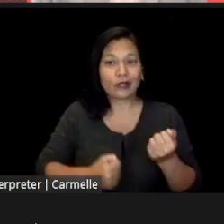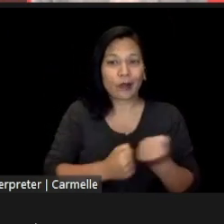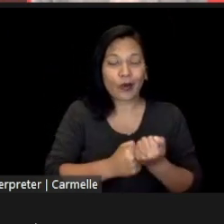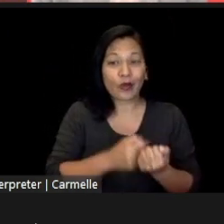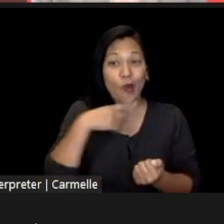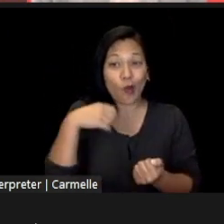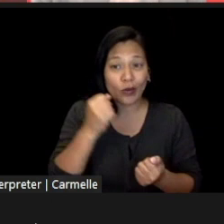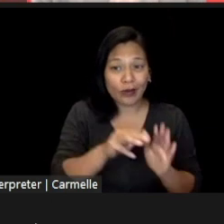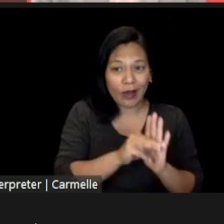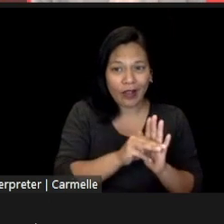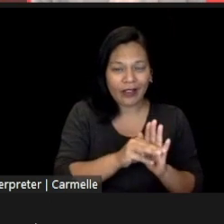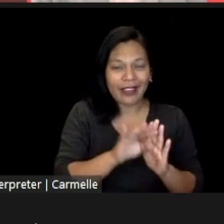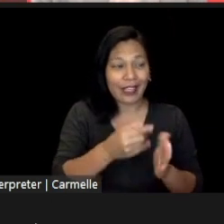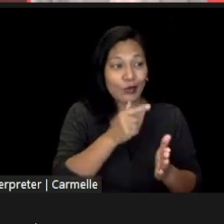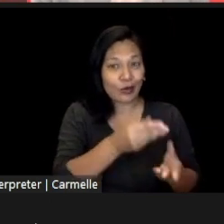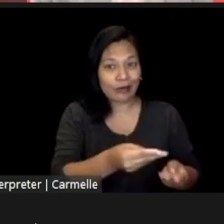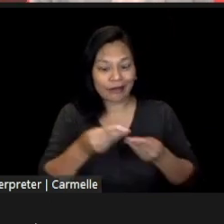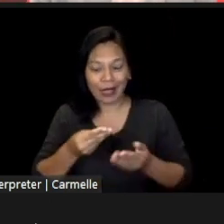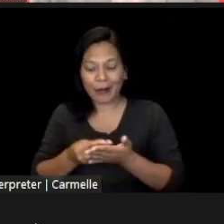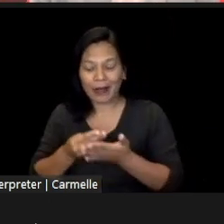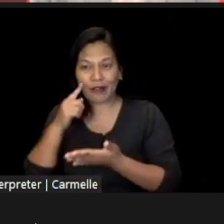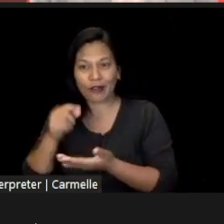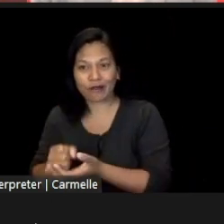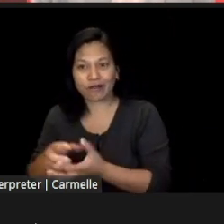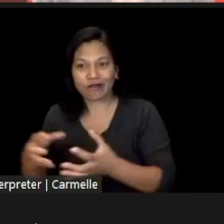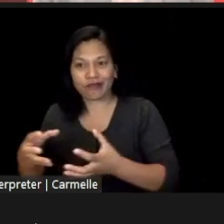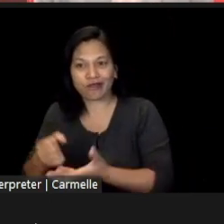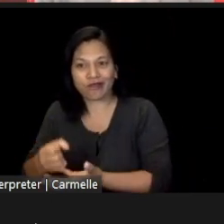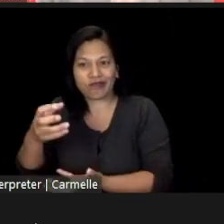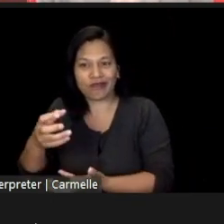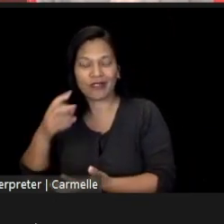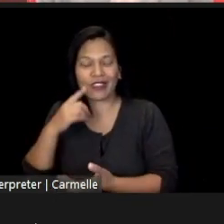So that's just kind of a little bit of pulling back the curtain in terms of our rules.